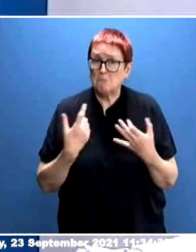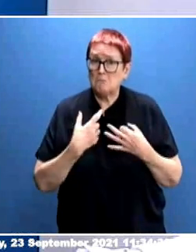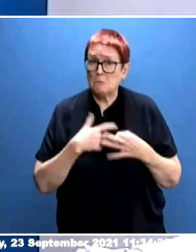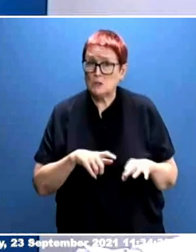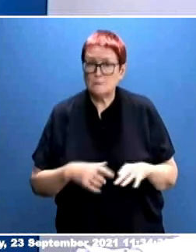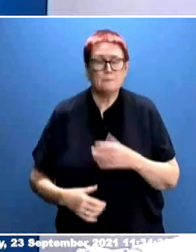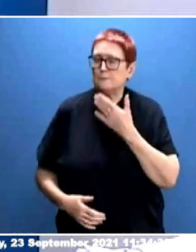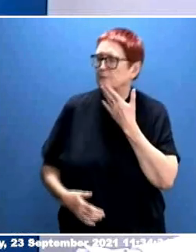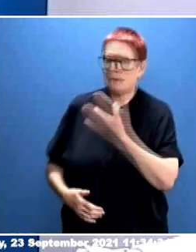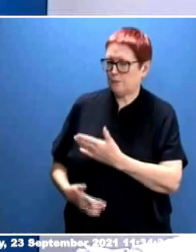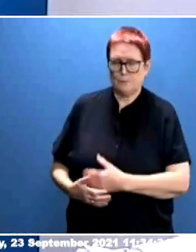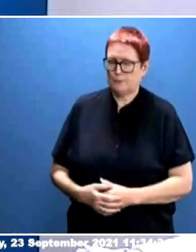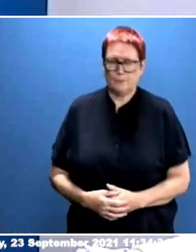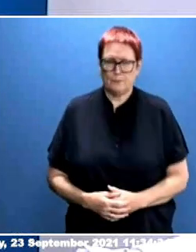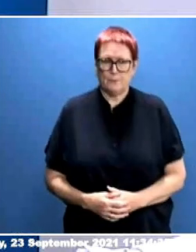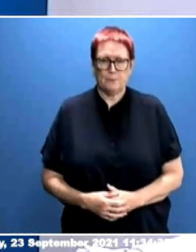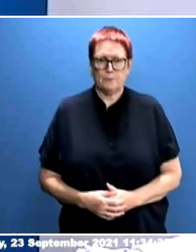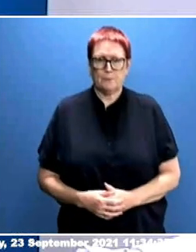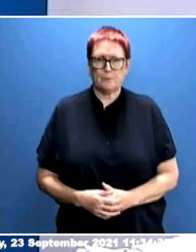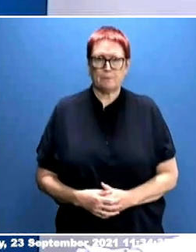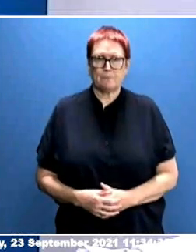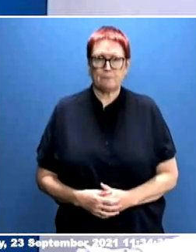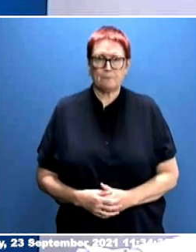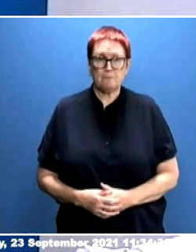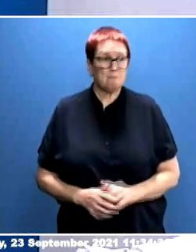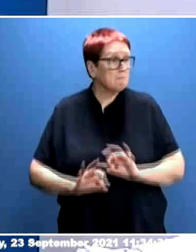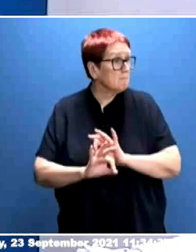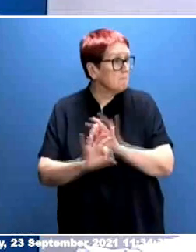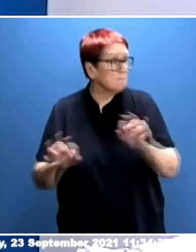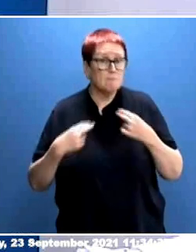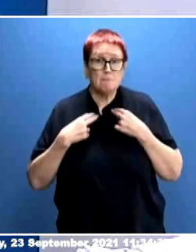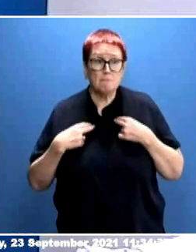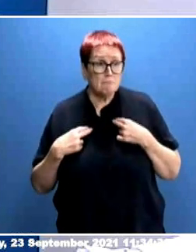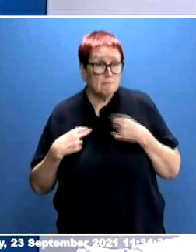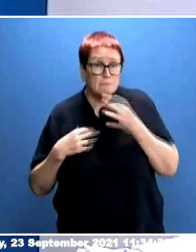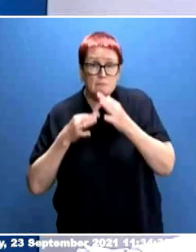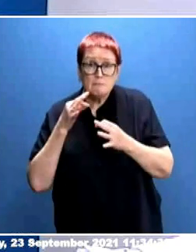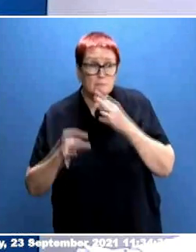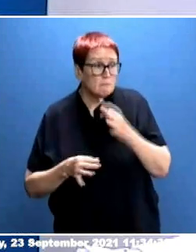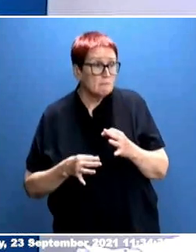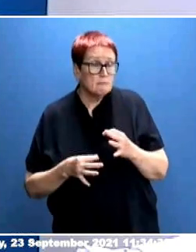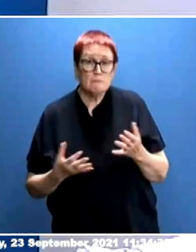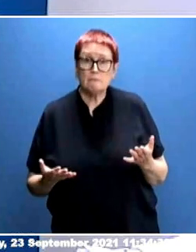No, thank you, Chair. I assume no other counsel wishes to ask Dr Thompson any questions.